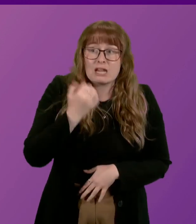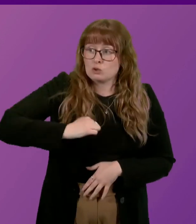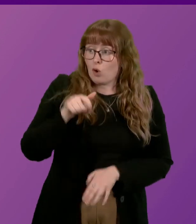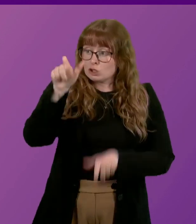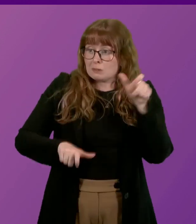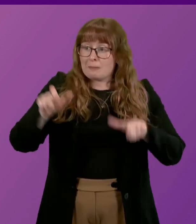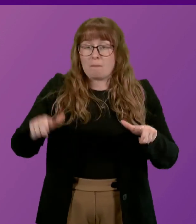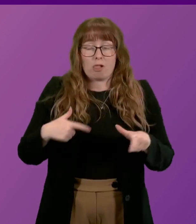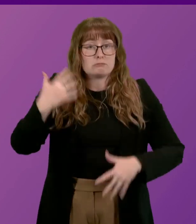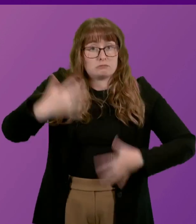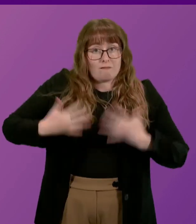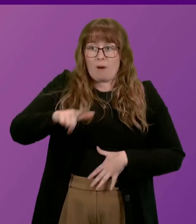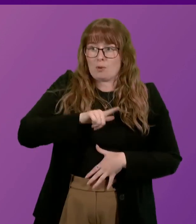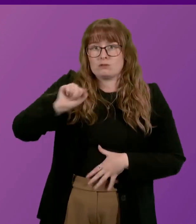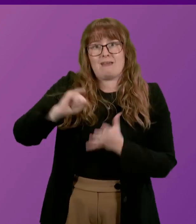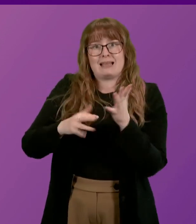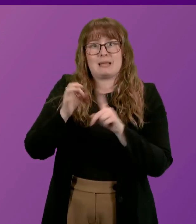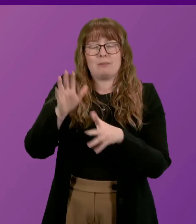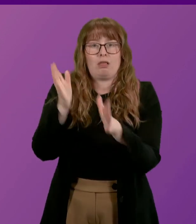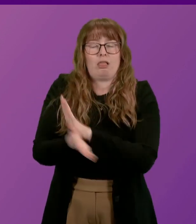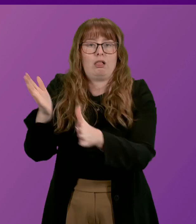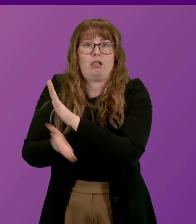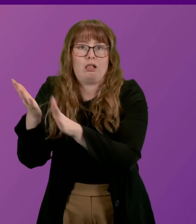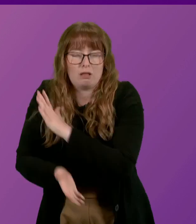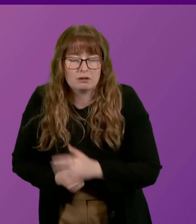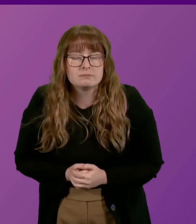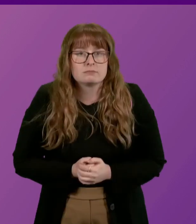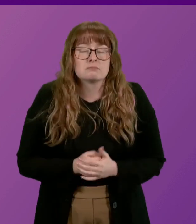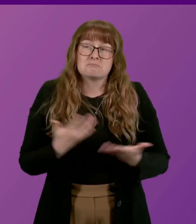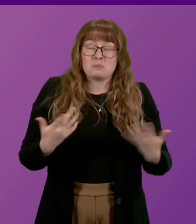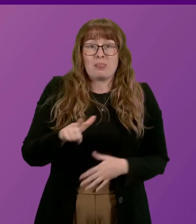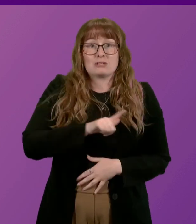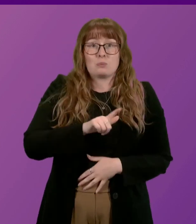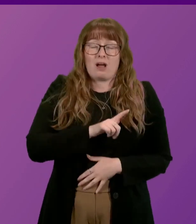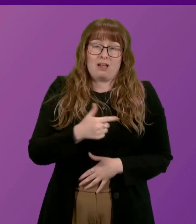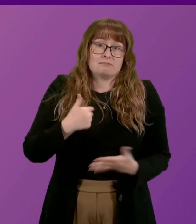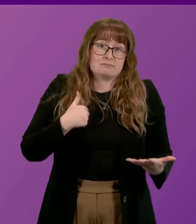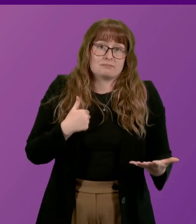incompetence and are expected to be thankful for it, so it is no wonder that, as shown in Hamilton,